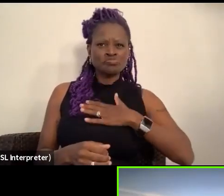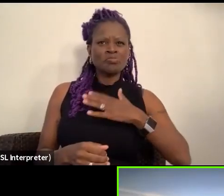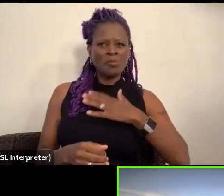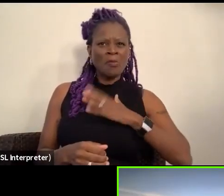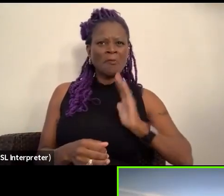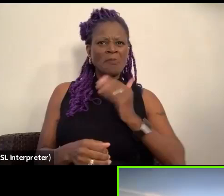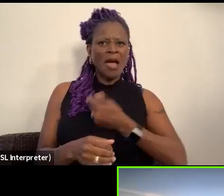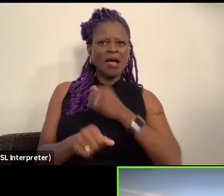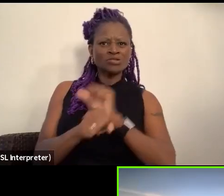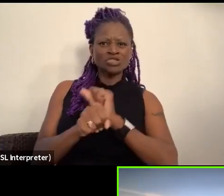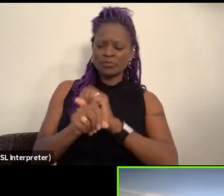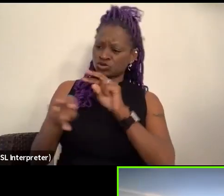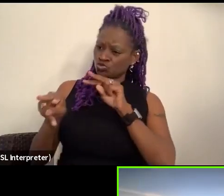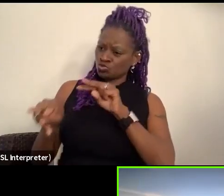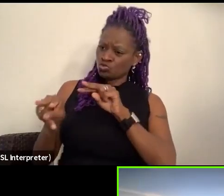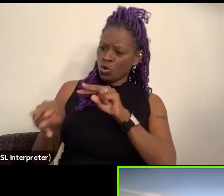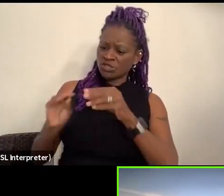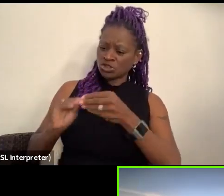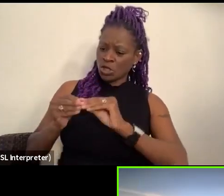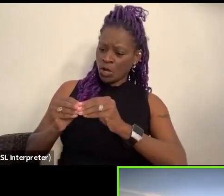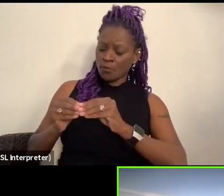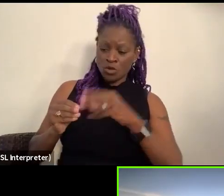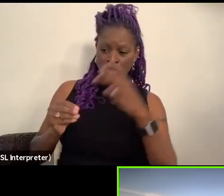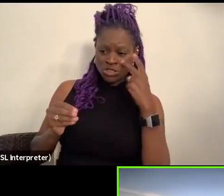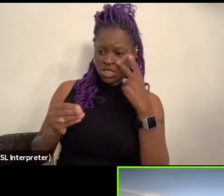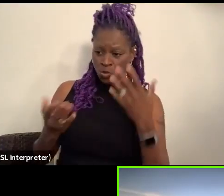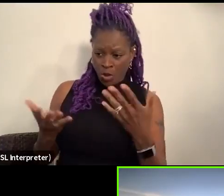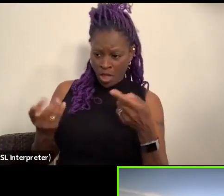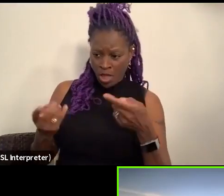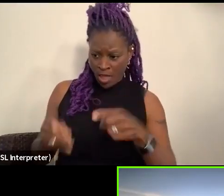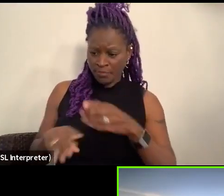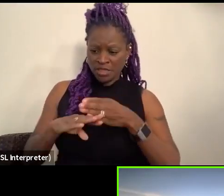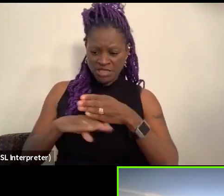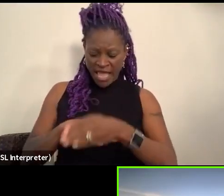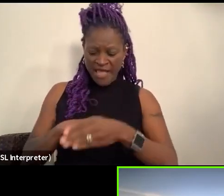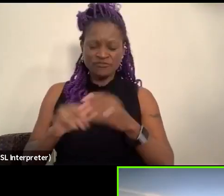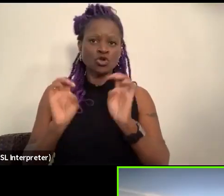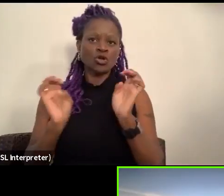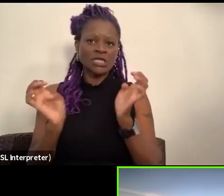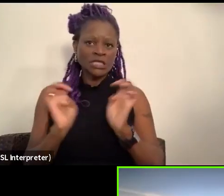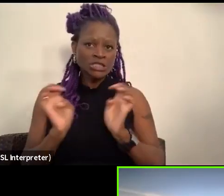after spring break and Easter, when many people may have gathered or